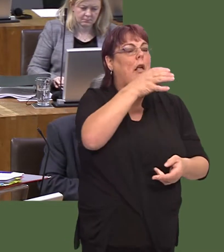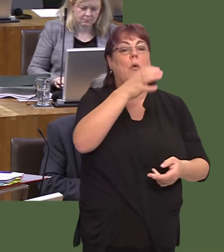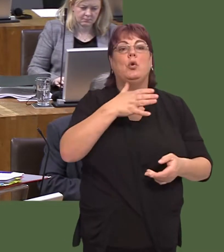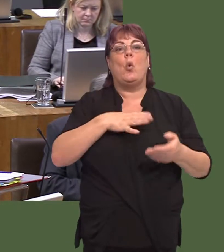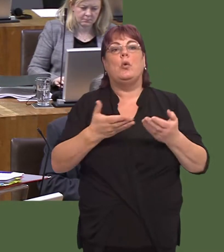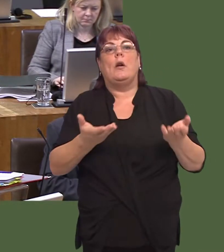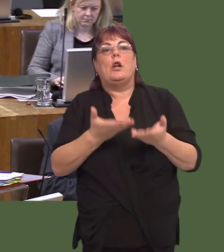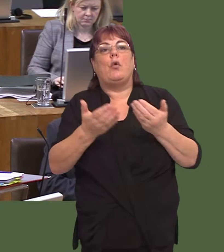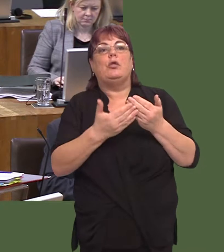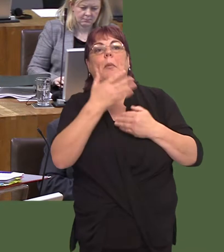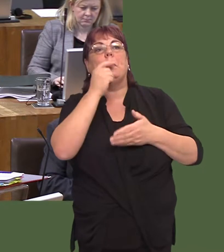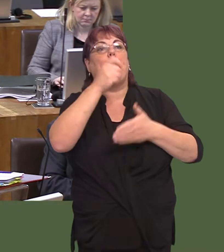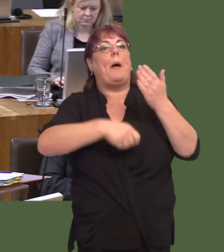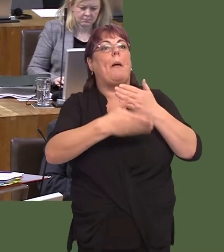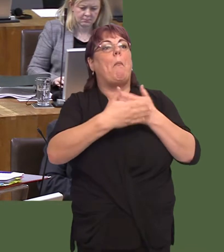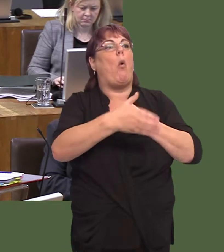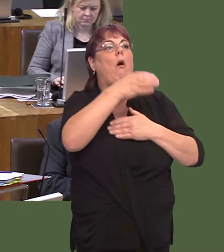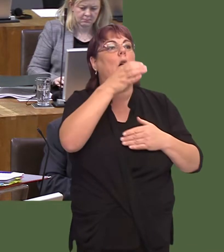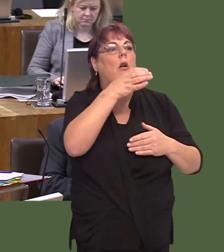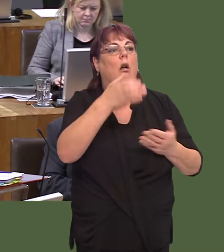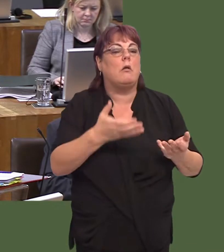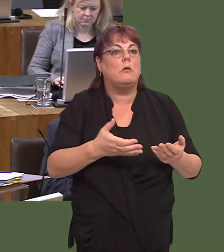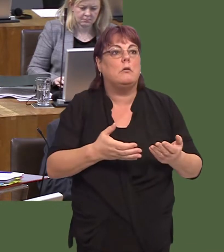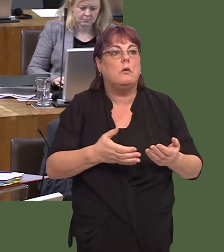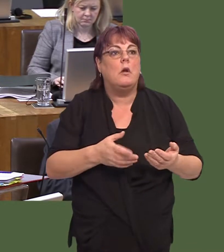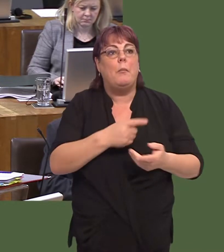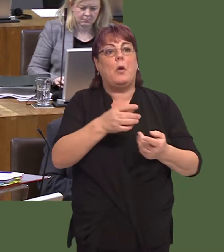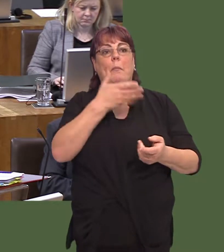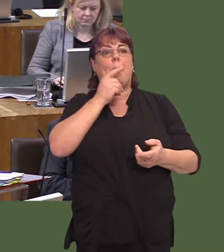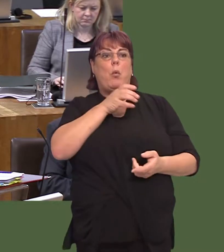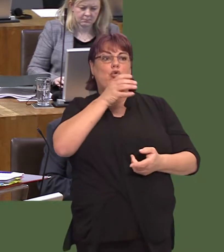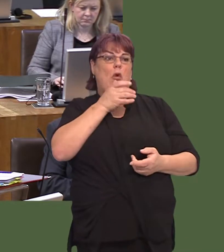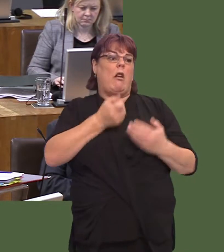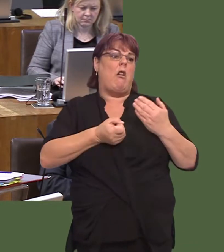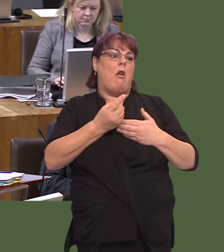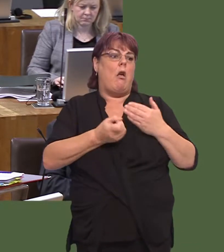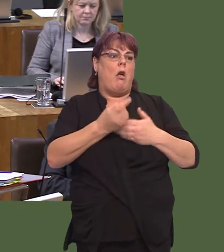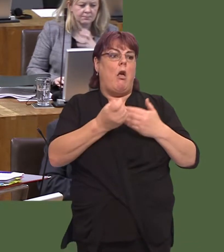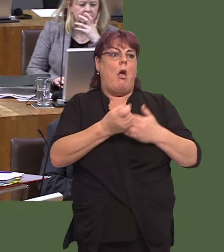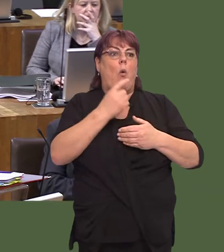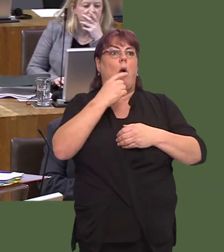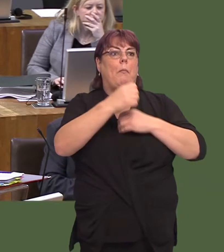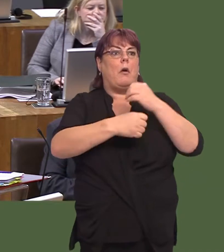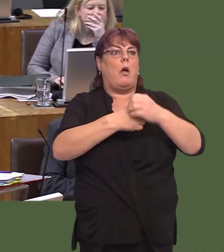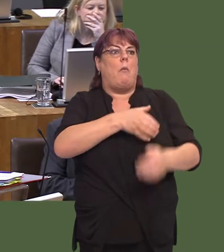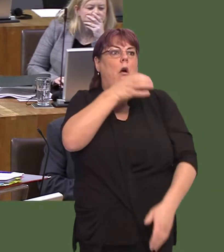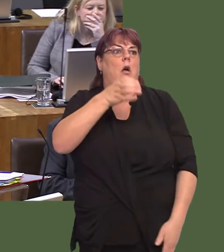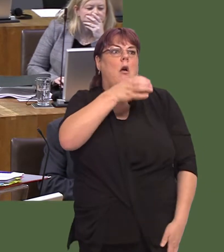want to buy. That encourages people who would otherwise be quite moderate drinkers to drink more than is good for them, and that is something that weíre keen to avoid.